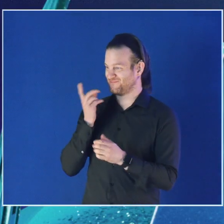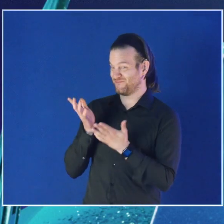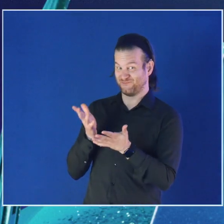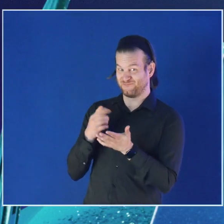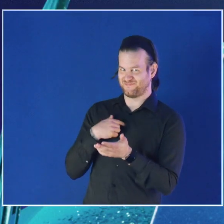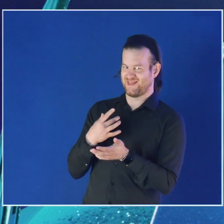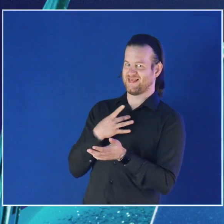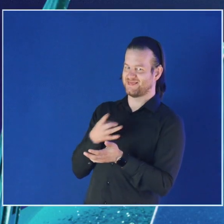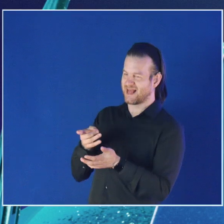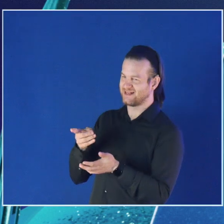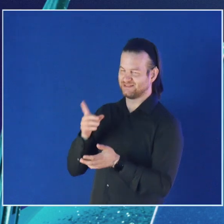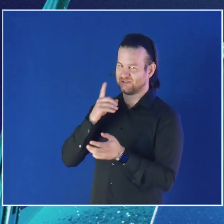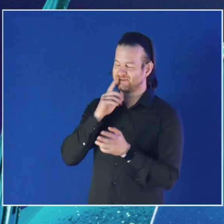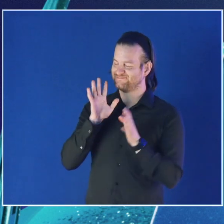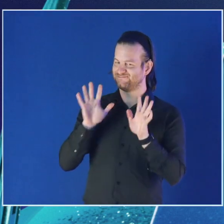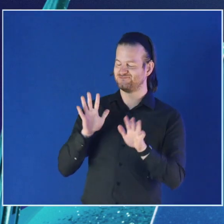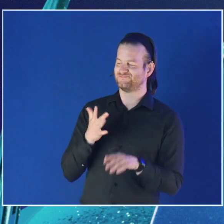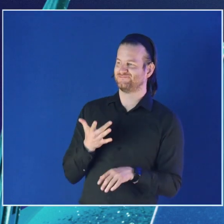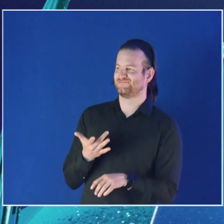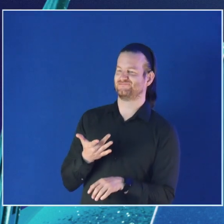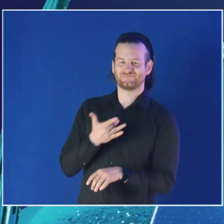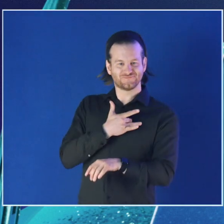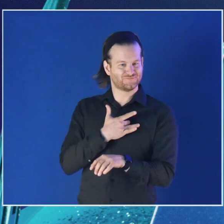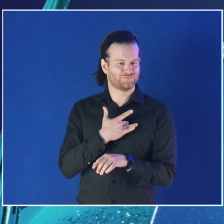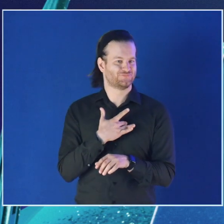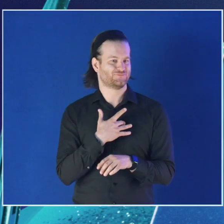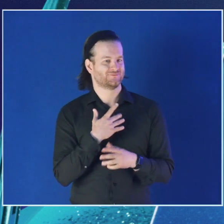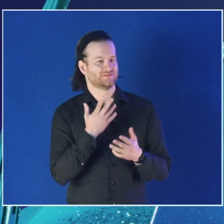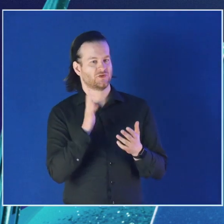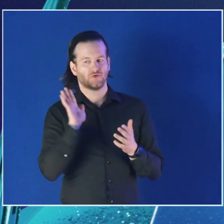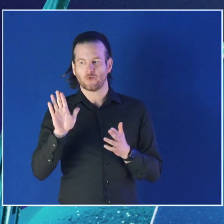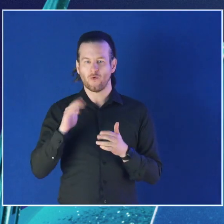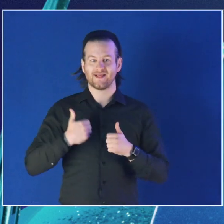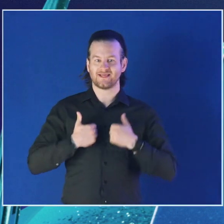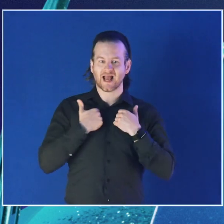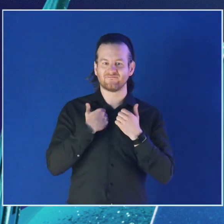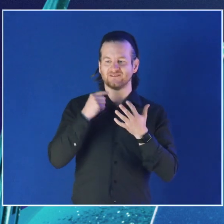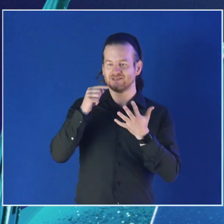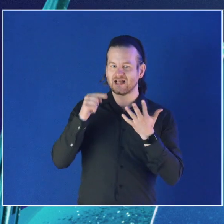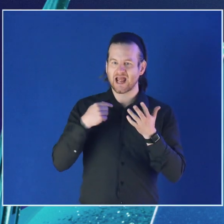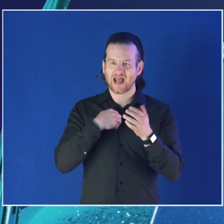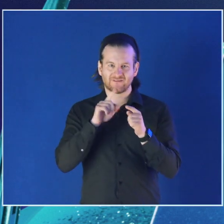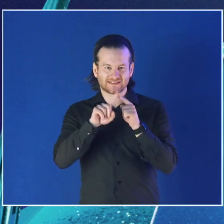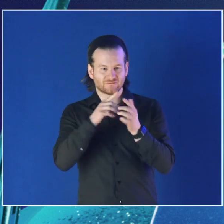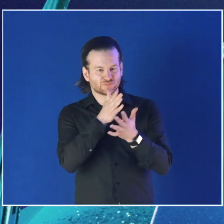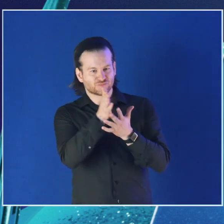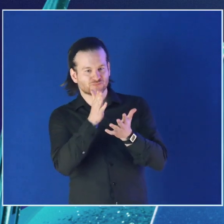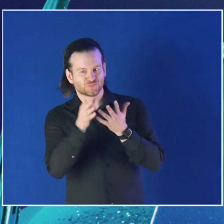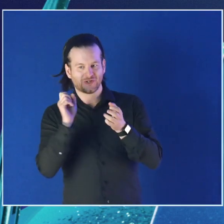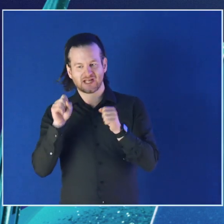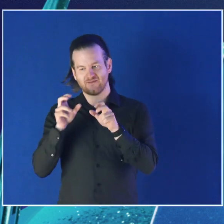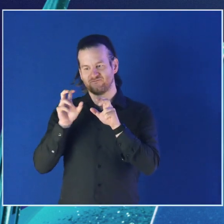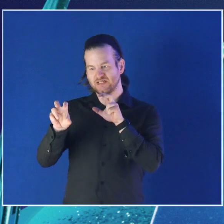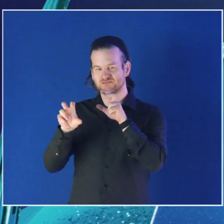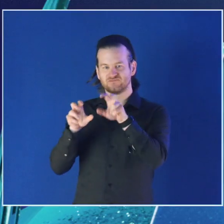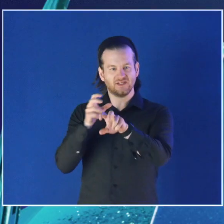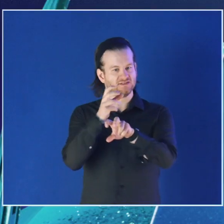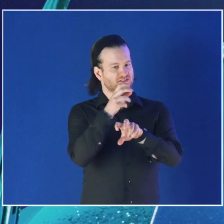It's given him time for the other parts of his life that he wants to put more time and energy into, and it's not making stuff up. It's building off Work IQ.